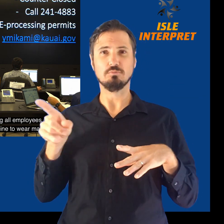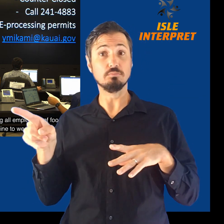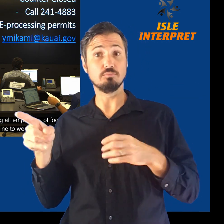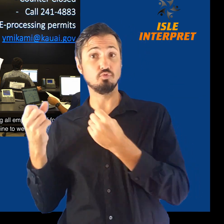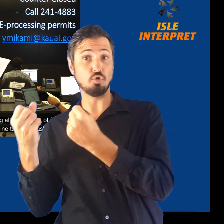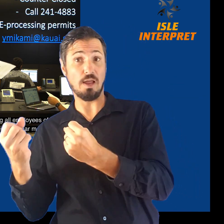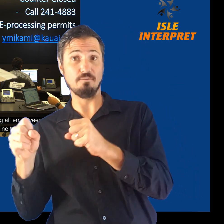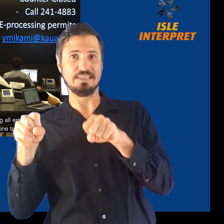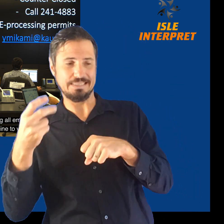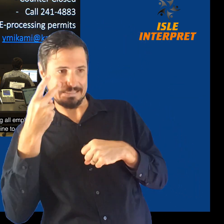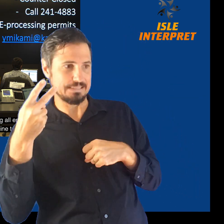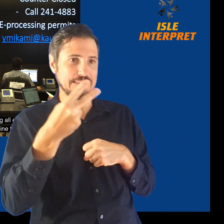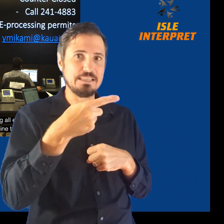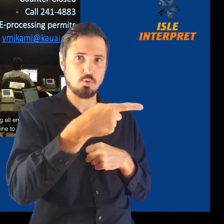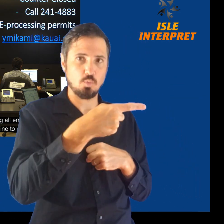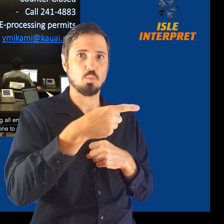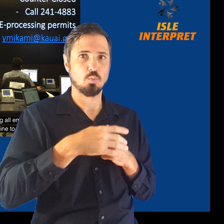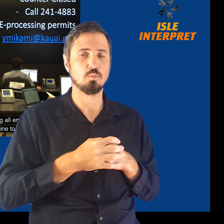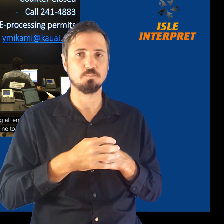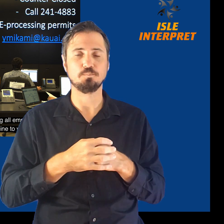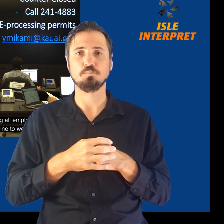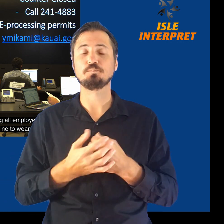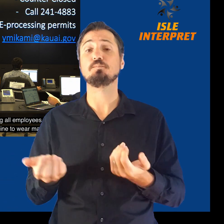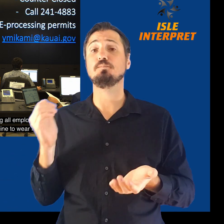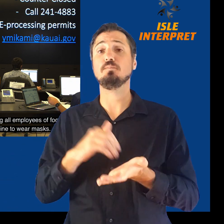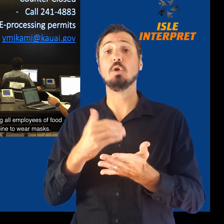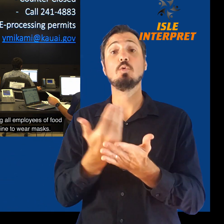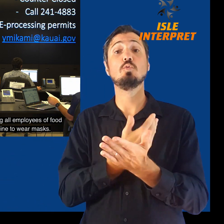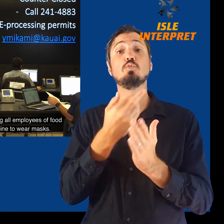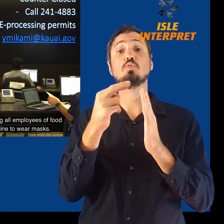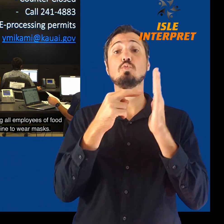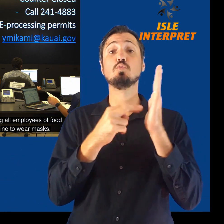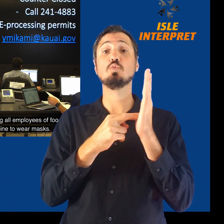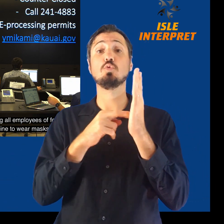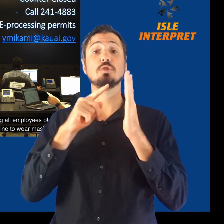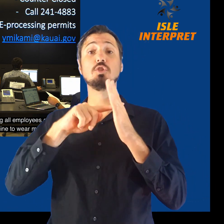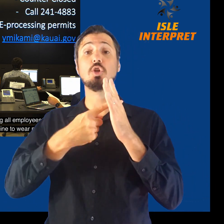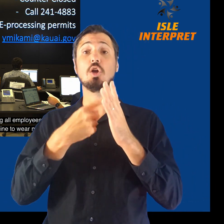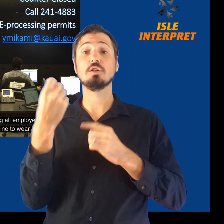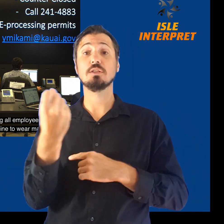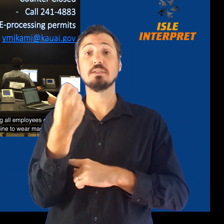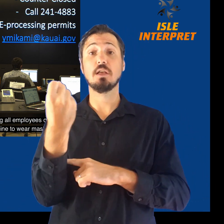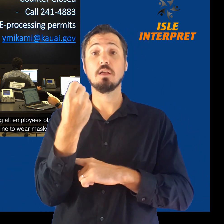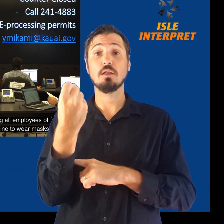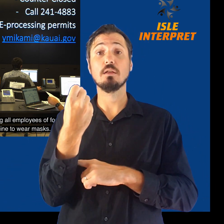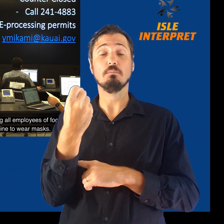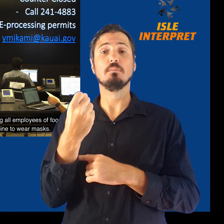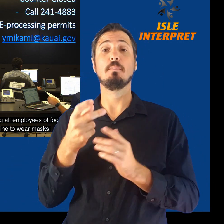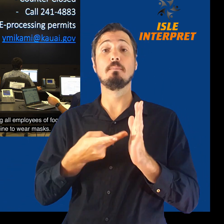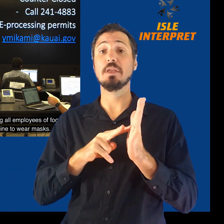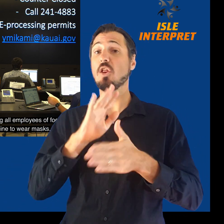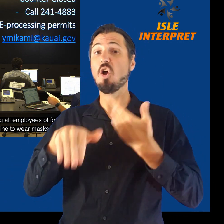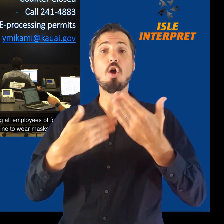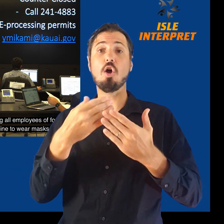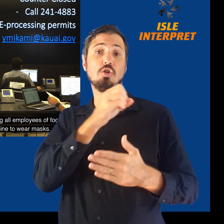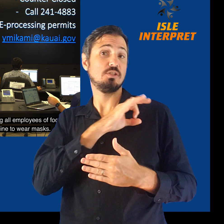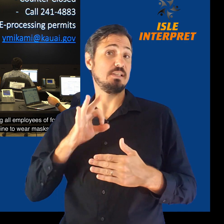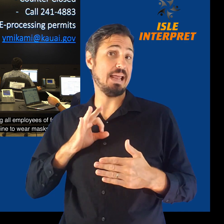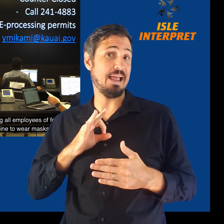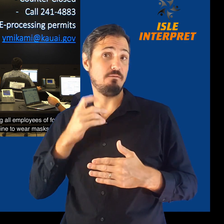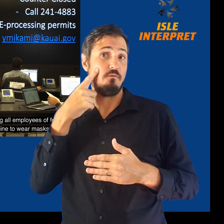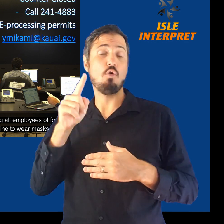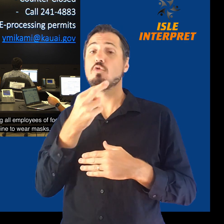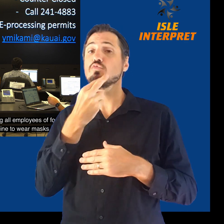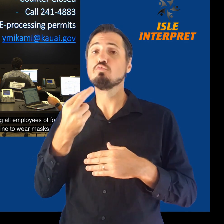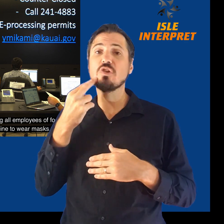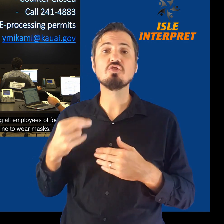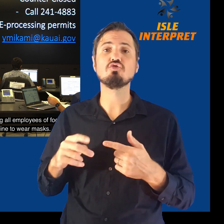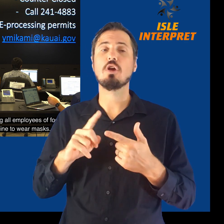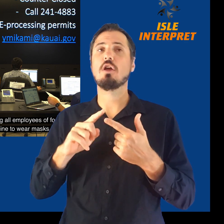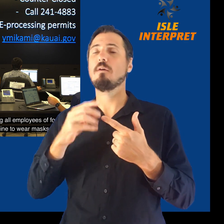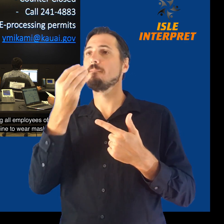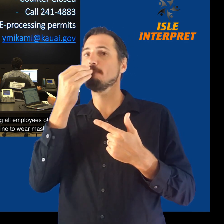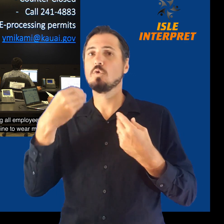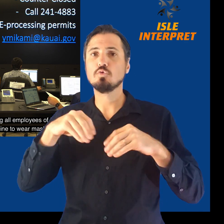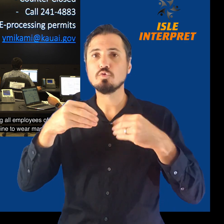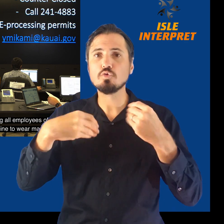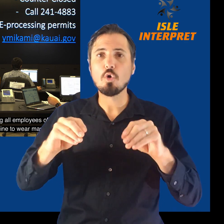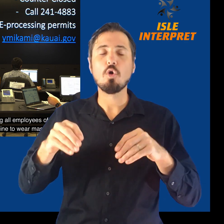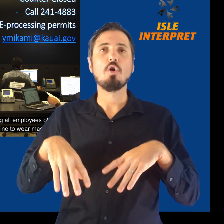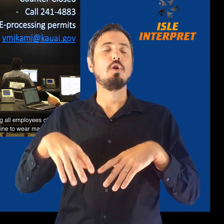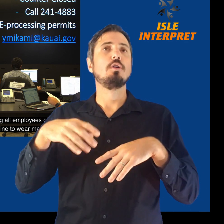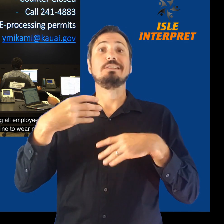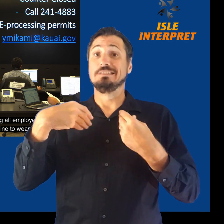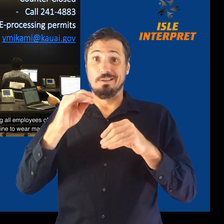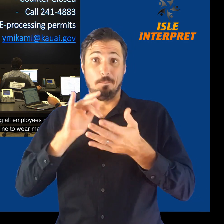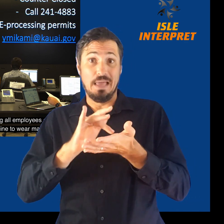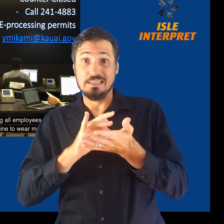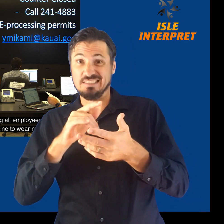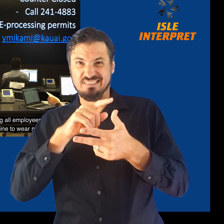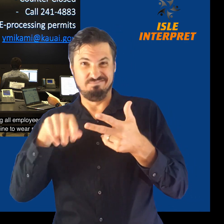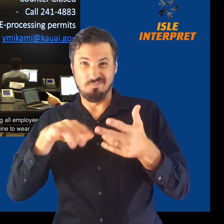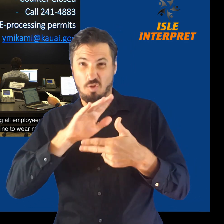Again, a new mandate goes into effect this Saturday, requiring all employees of food establishments, grocery stores and stores that sell medicine to wear masks.